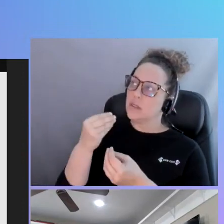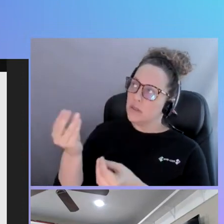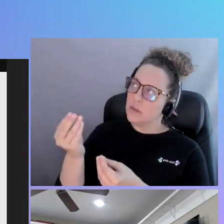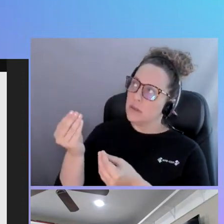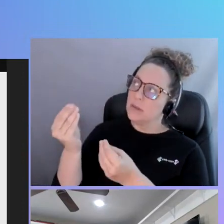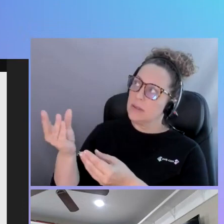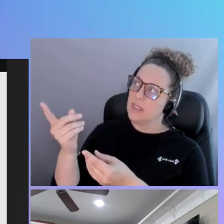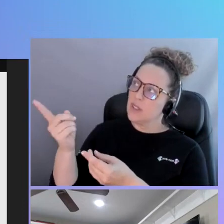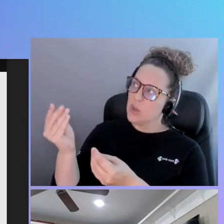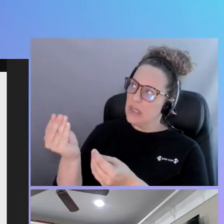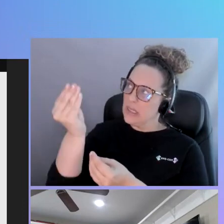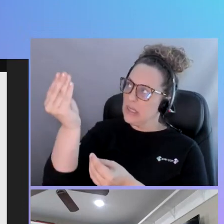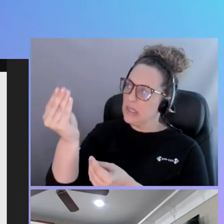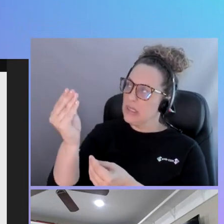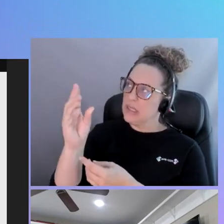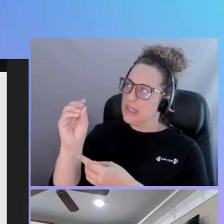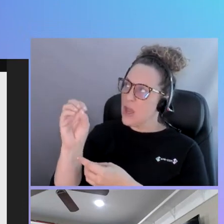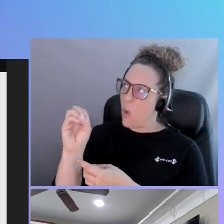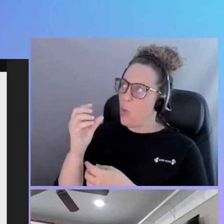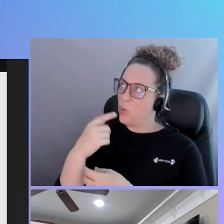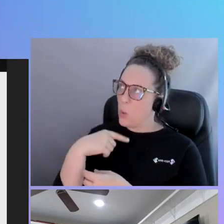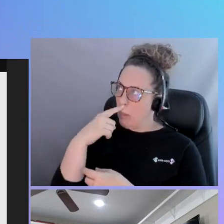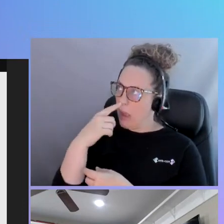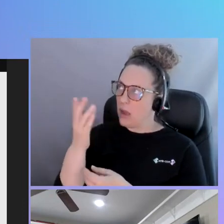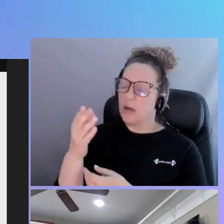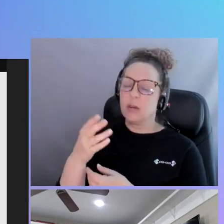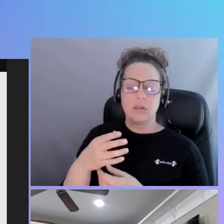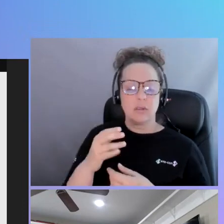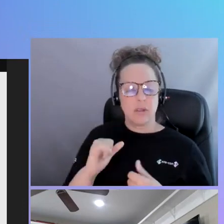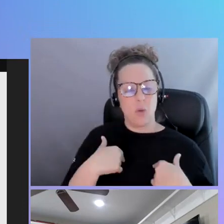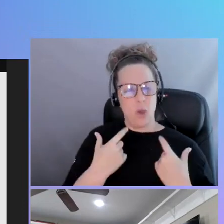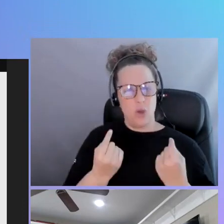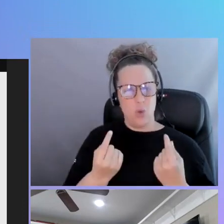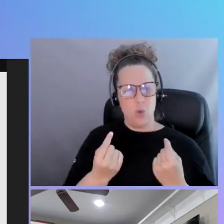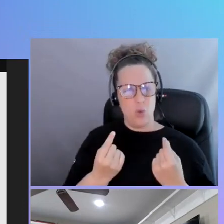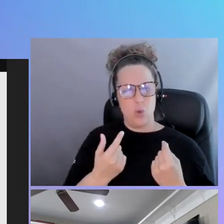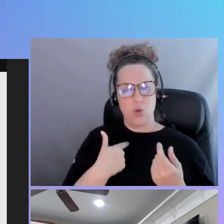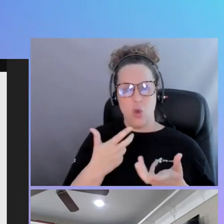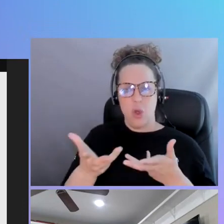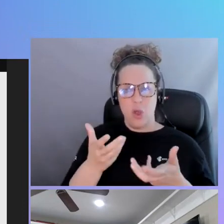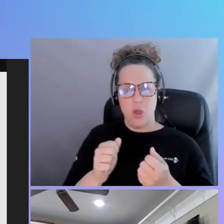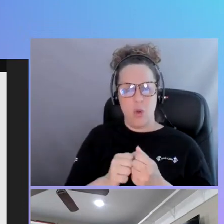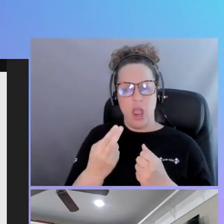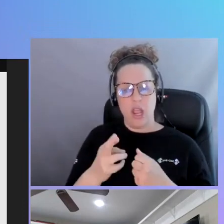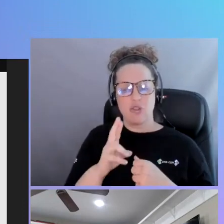the CEO. So interacting with HR is really important. Uh your